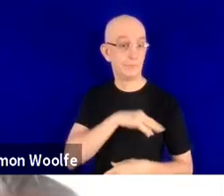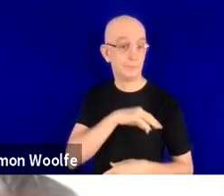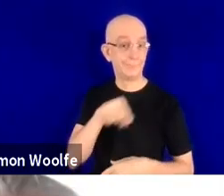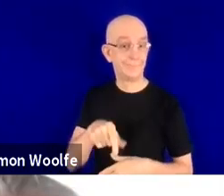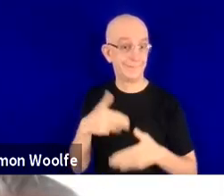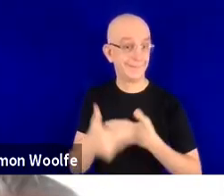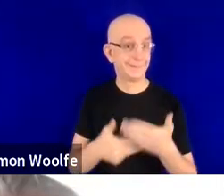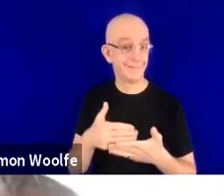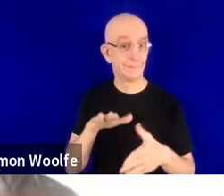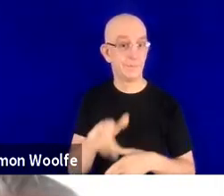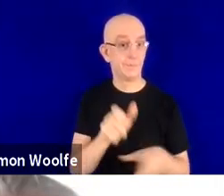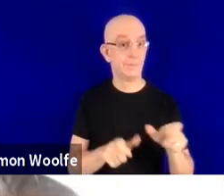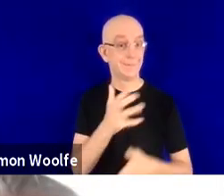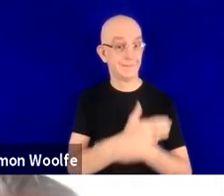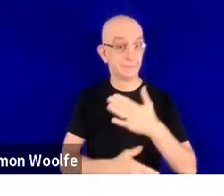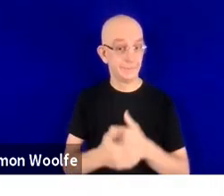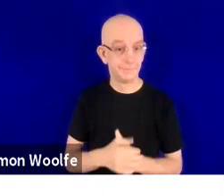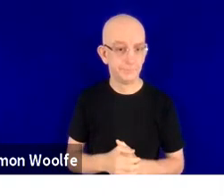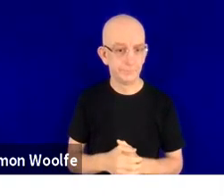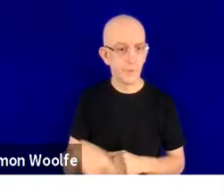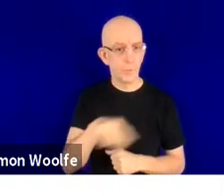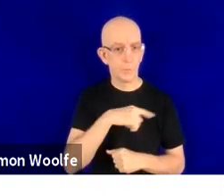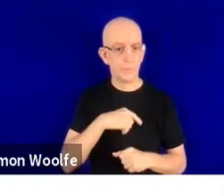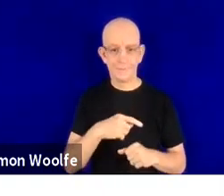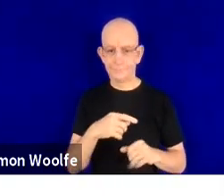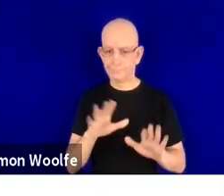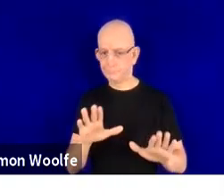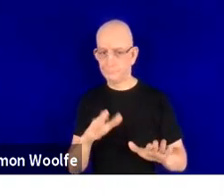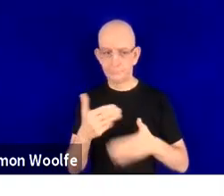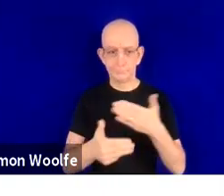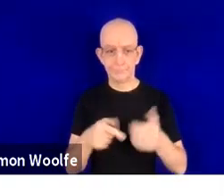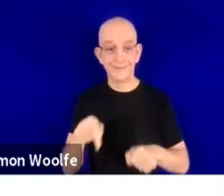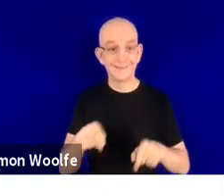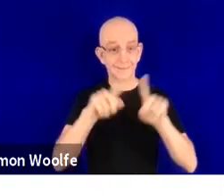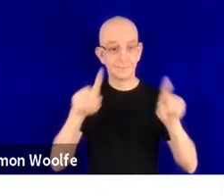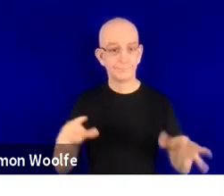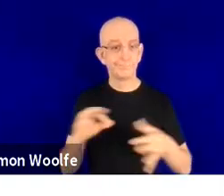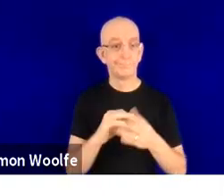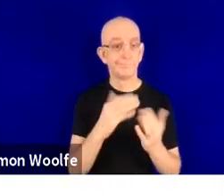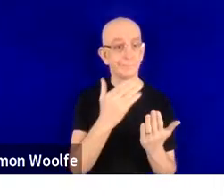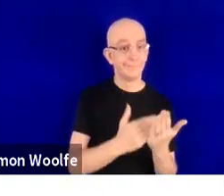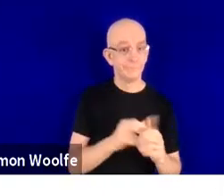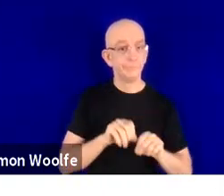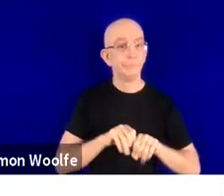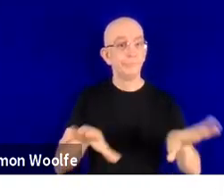And then lastly, we'll have Quyng Anh Nguyen, who is a Social Protection Technical Officer at the International Labor Organization